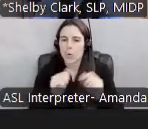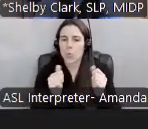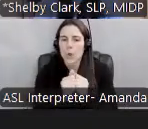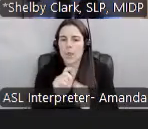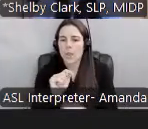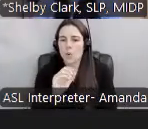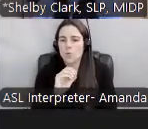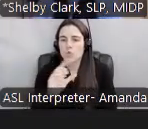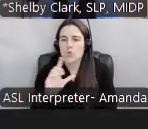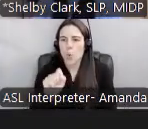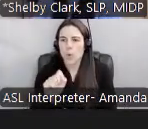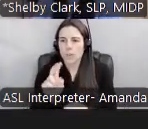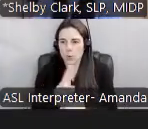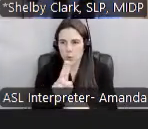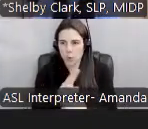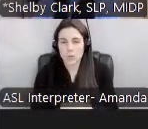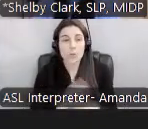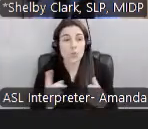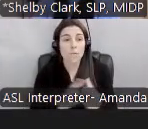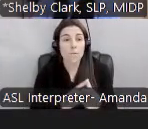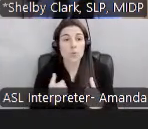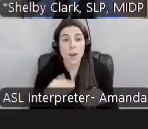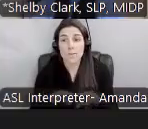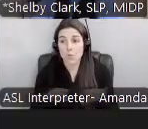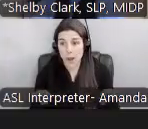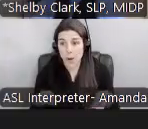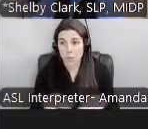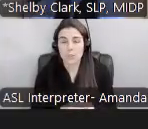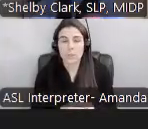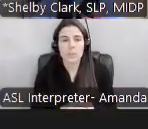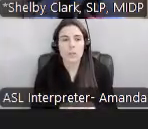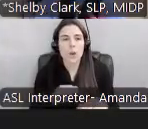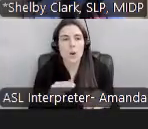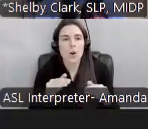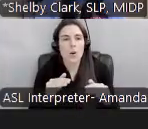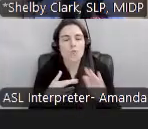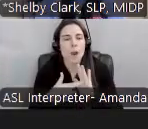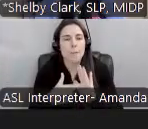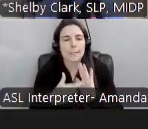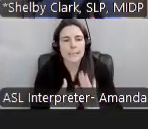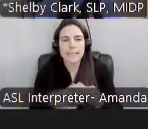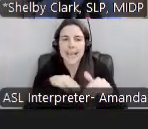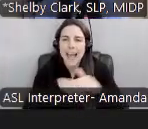So first we have the ground, which represents access, whether it's visual or auditory,